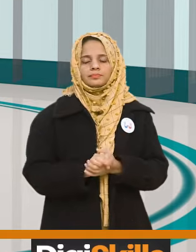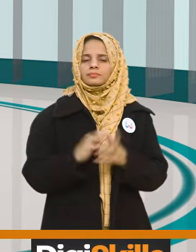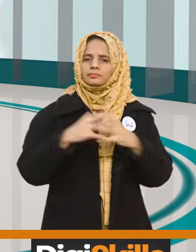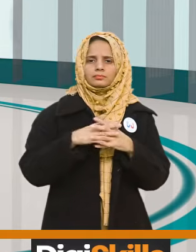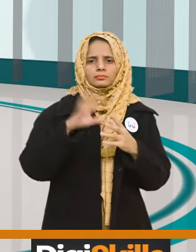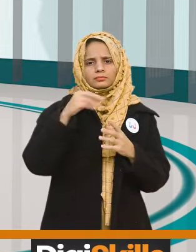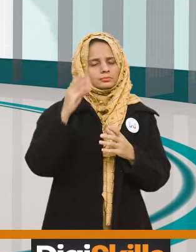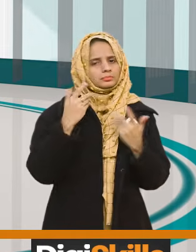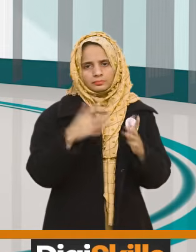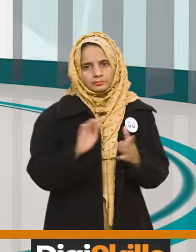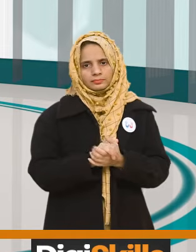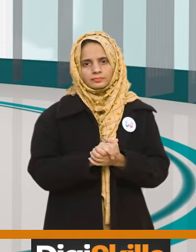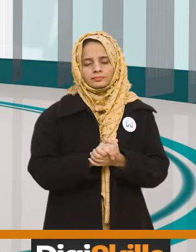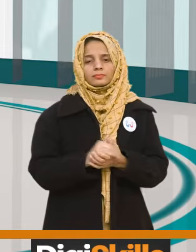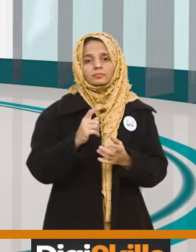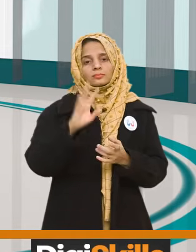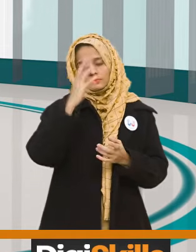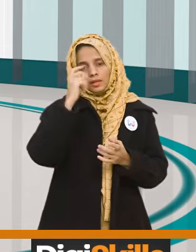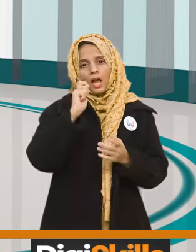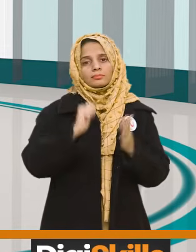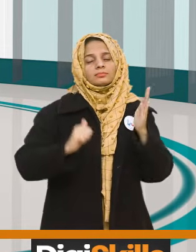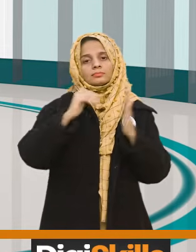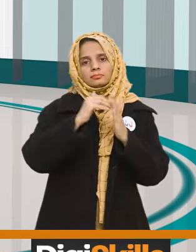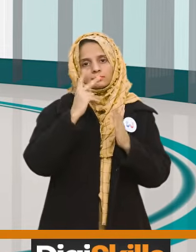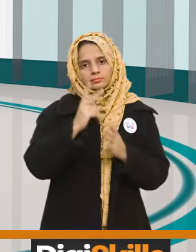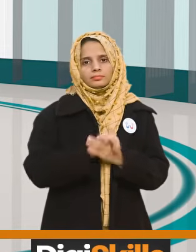Before accepting the award, read the project brief of the employer.